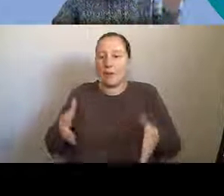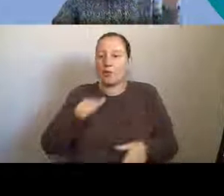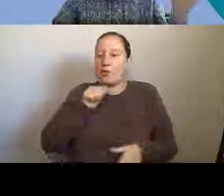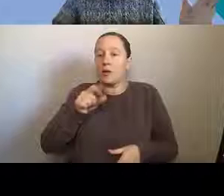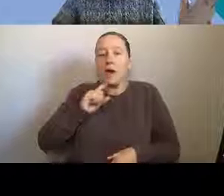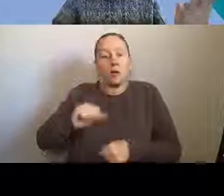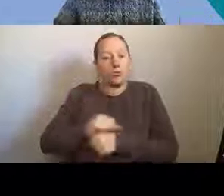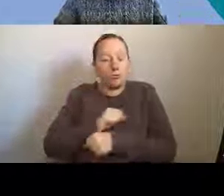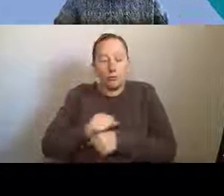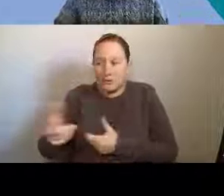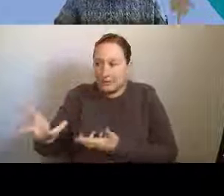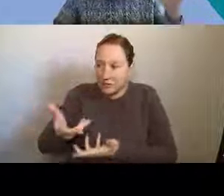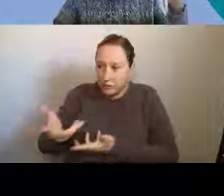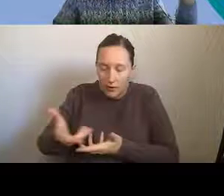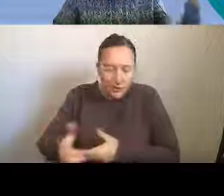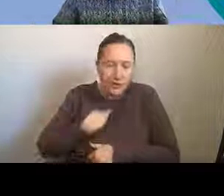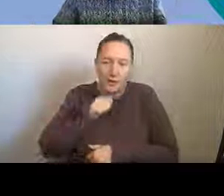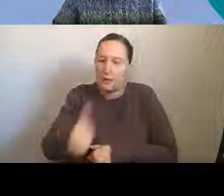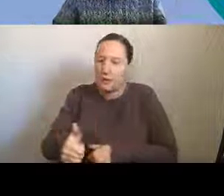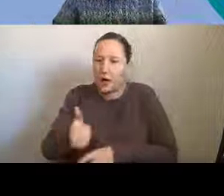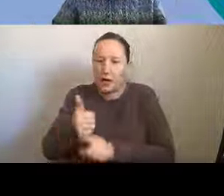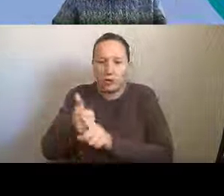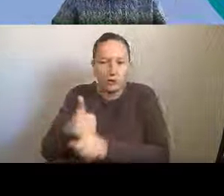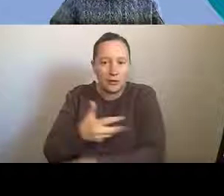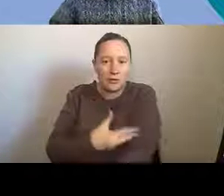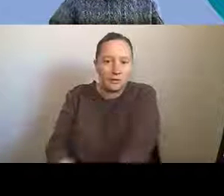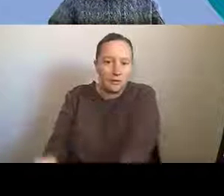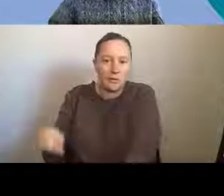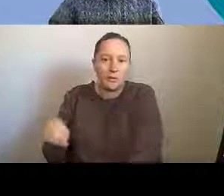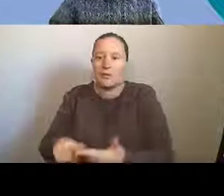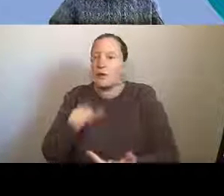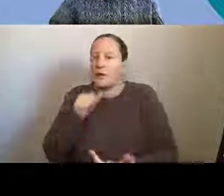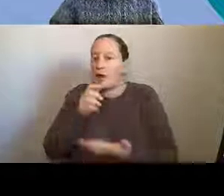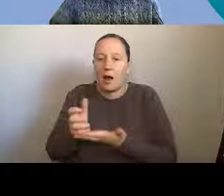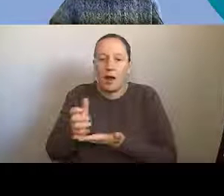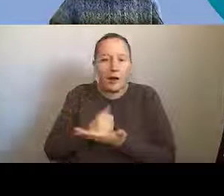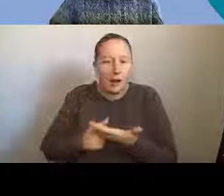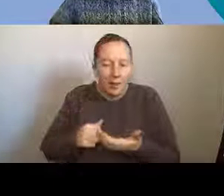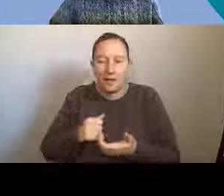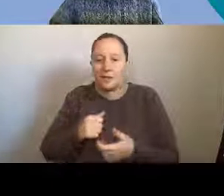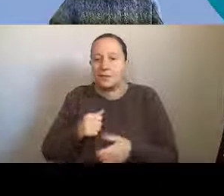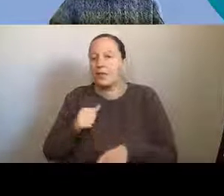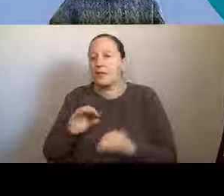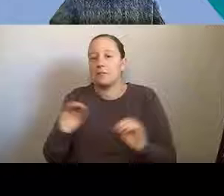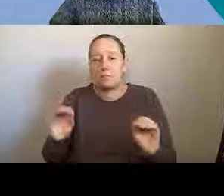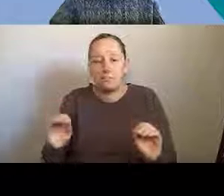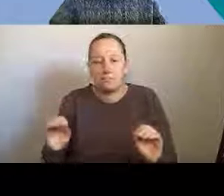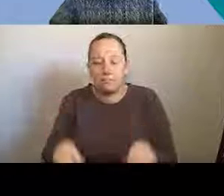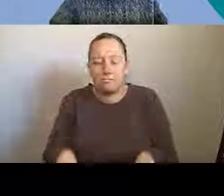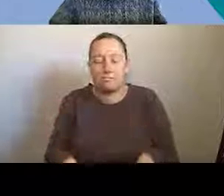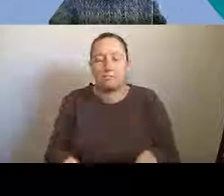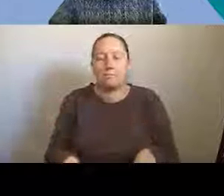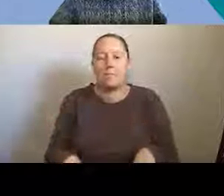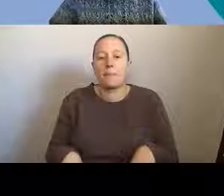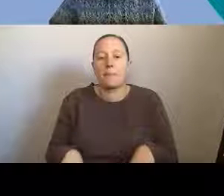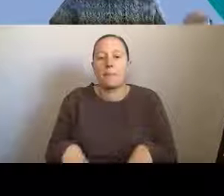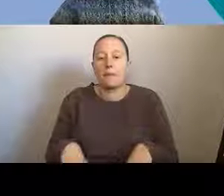and do any collection for the purpose of this research. You're not interacting